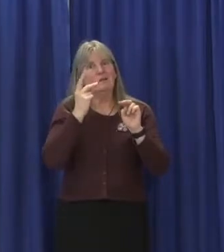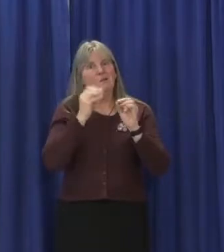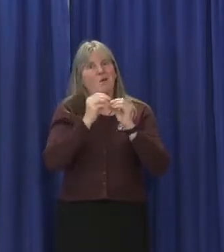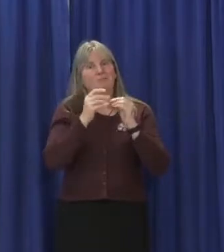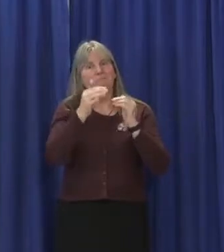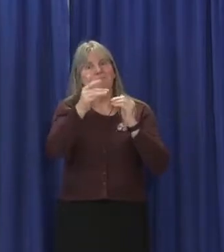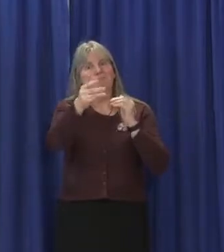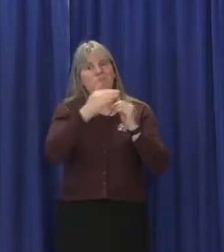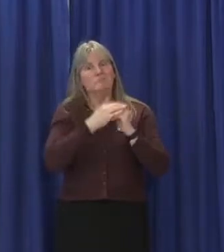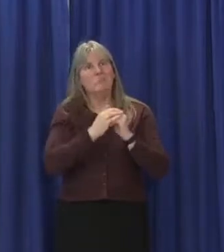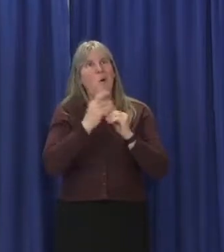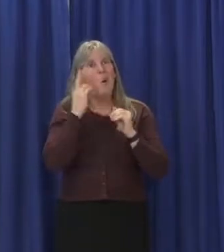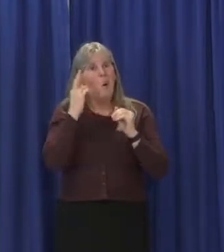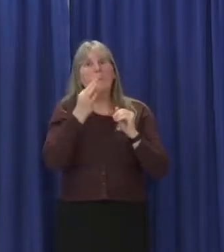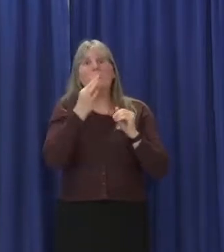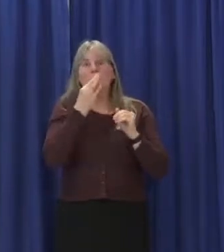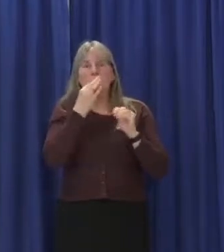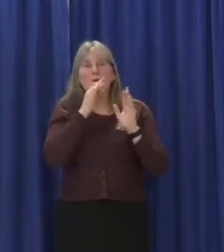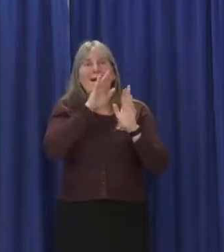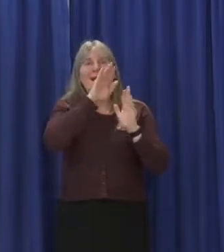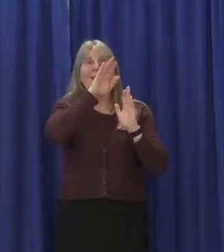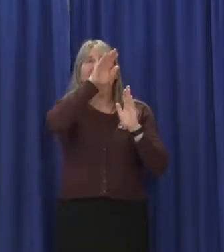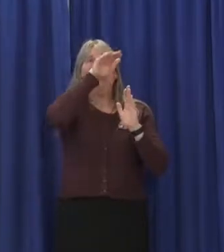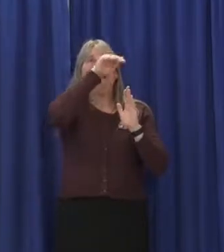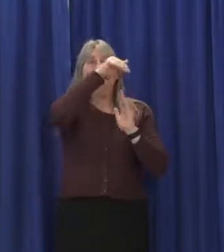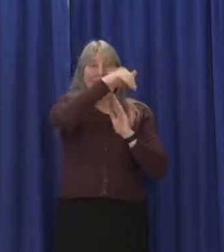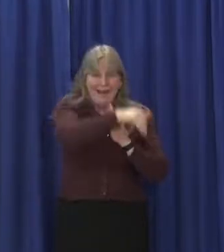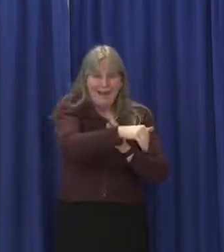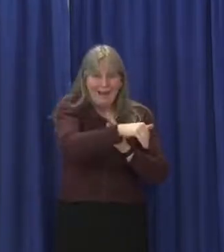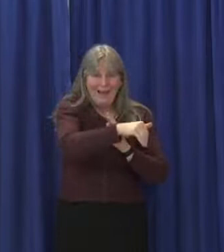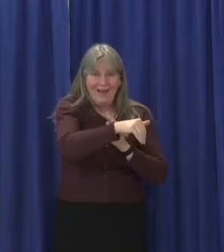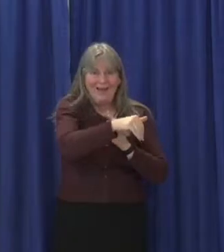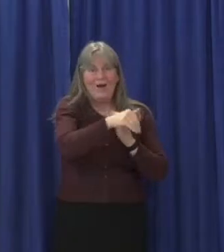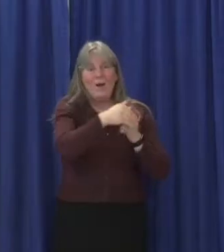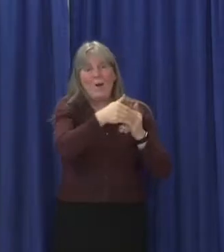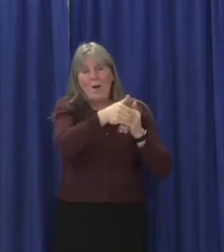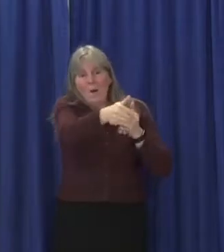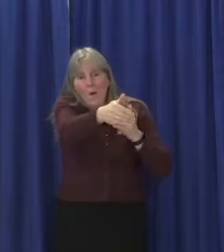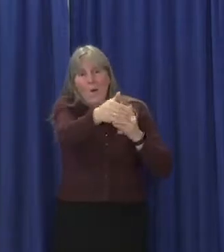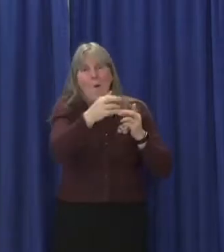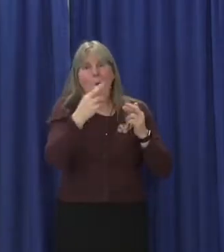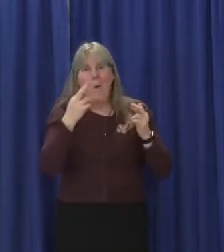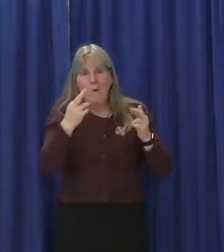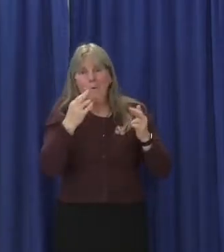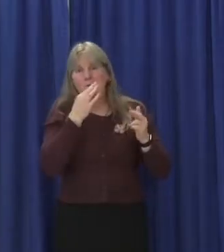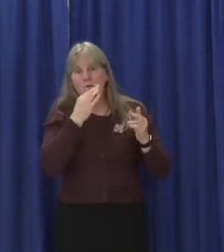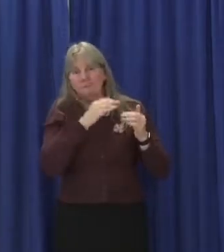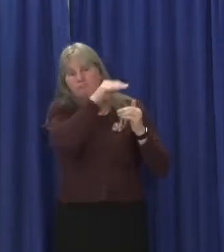will crest and start to decline in the coming weeks-- weeks and months. And those are the-- all those things we are watching.